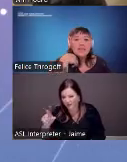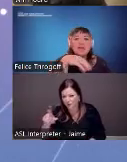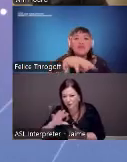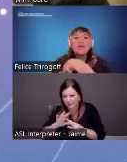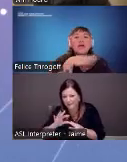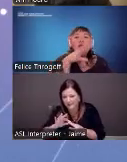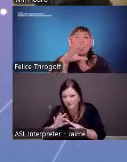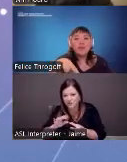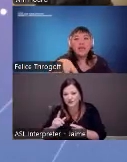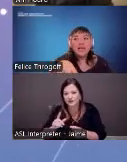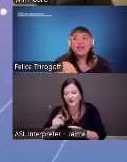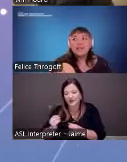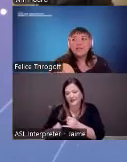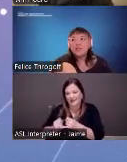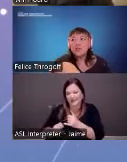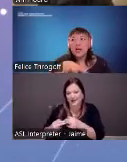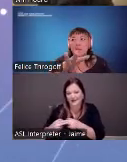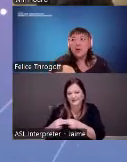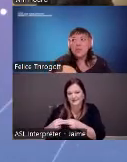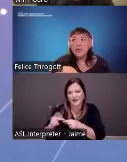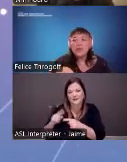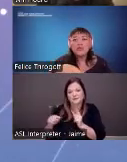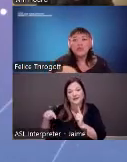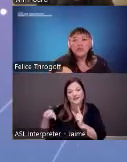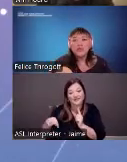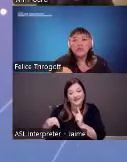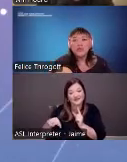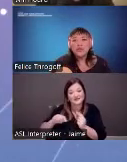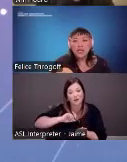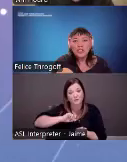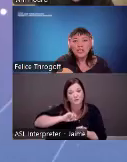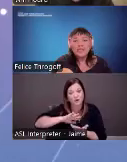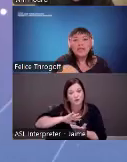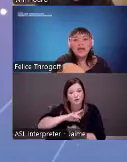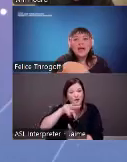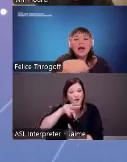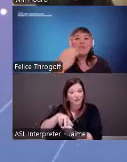slide-- of applying this approach to future projects.